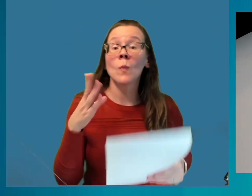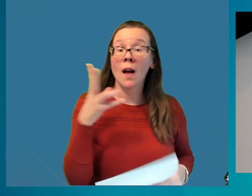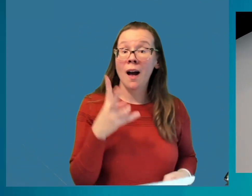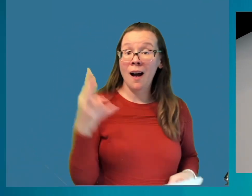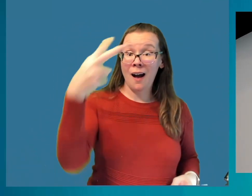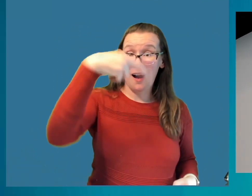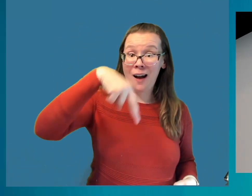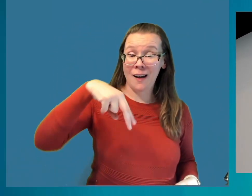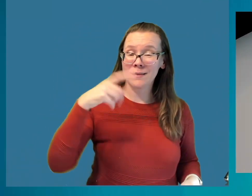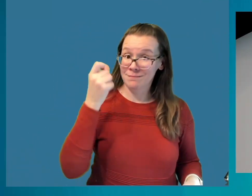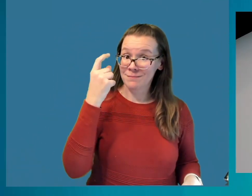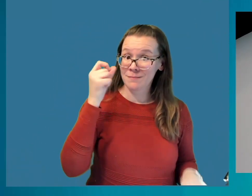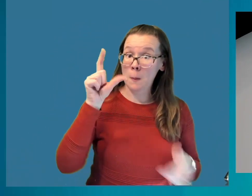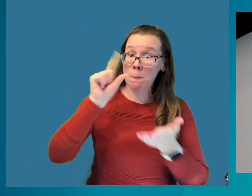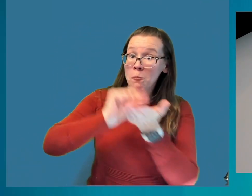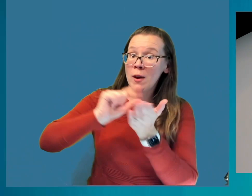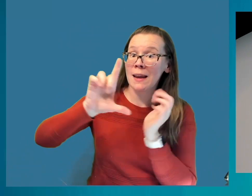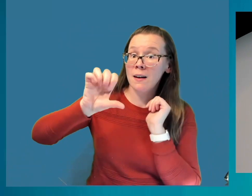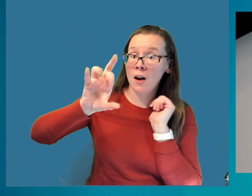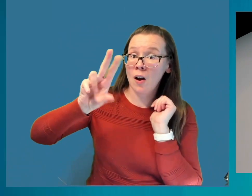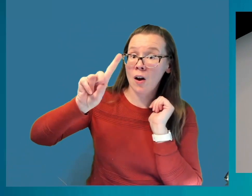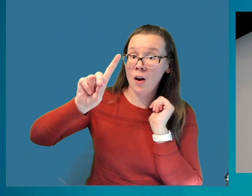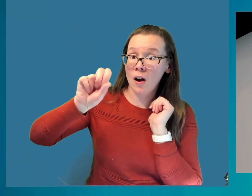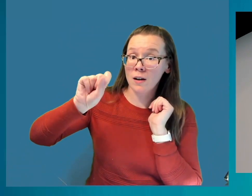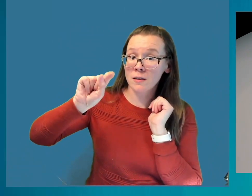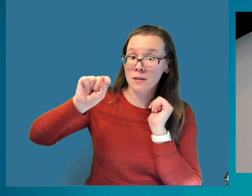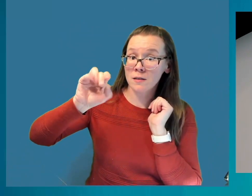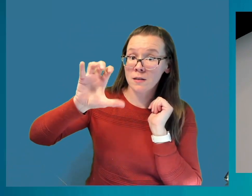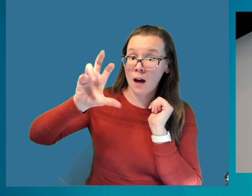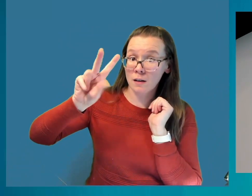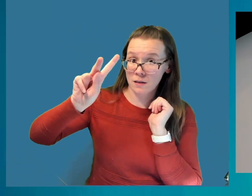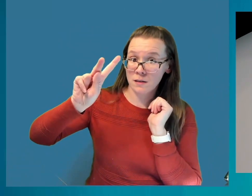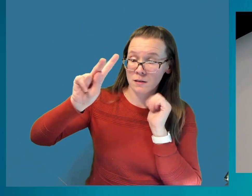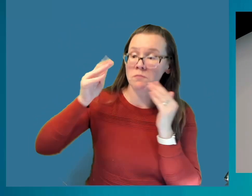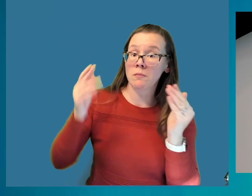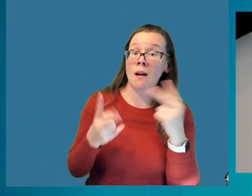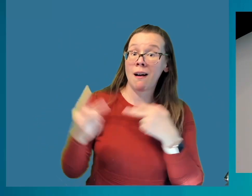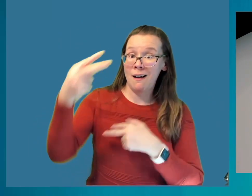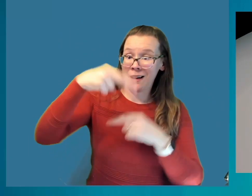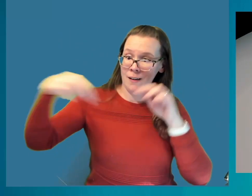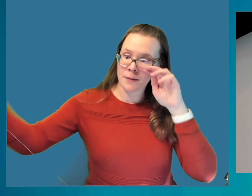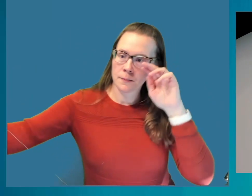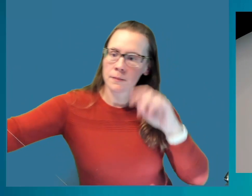So you can put a blank piece of paper or use the template that I've provided in my blog.